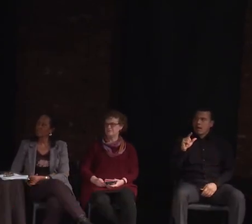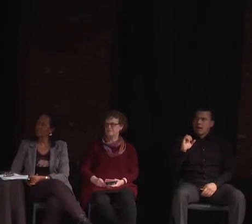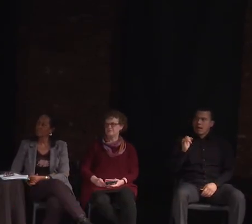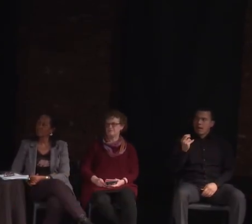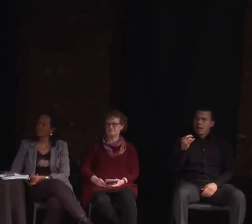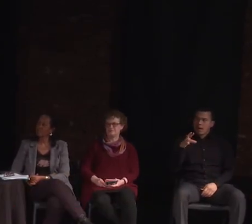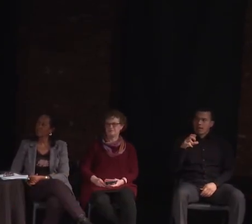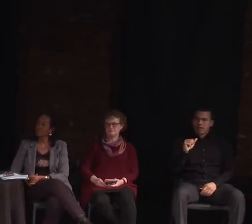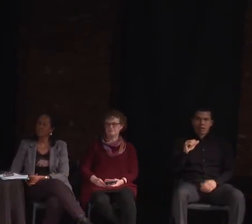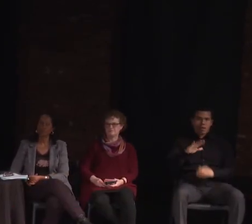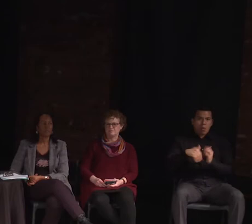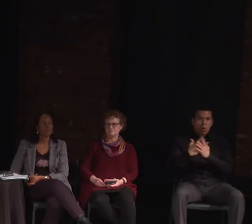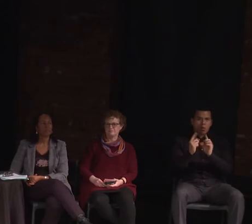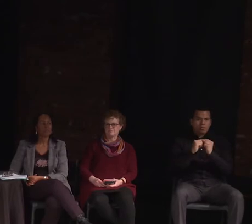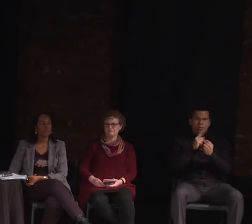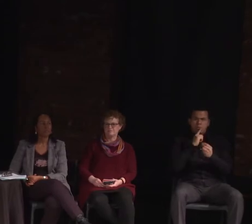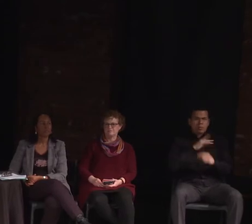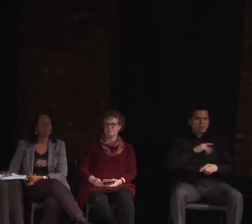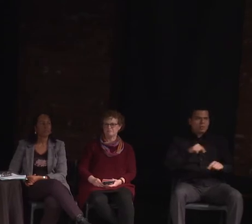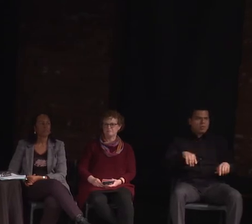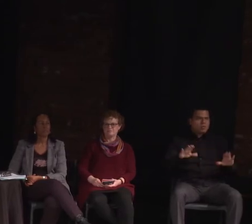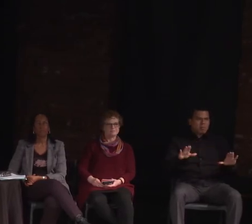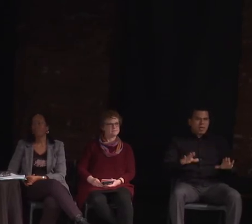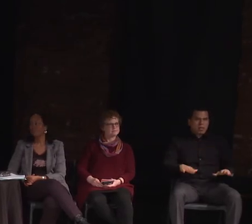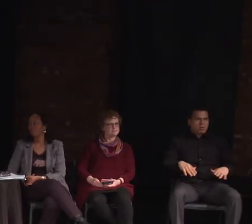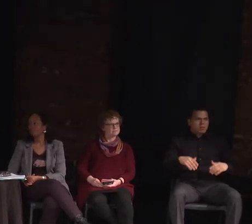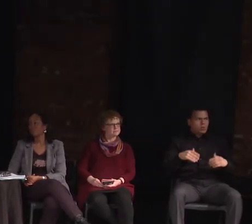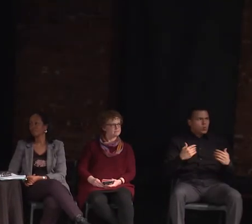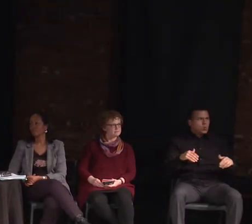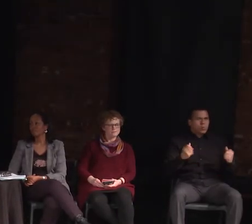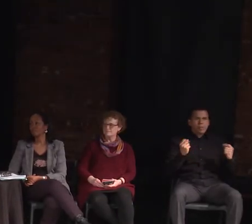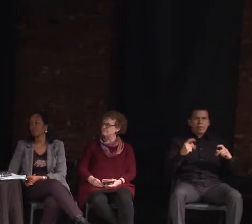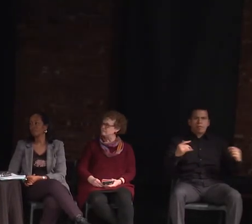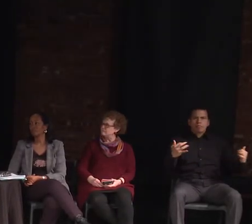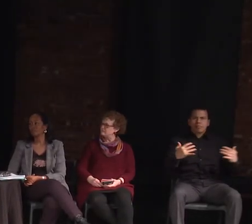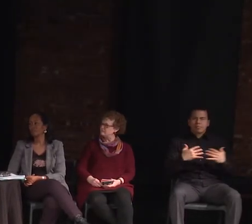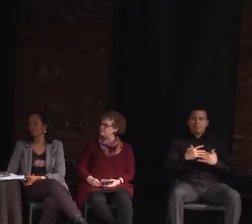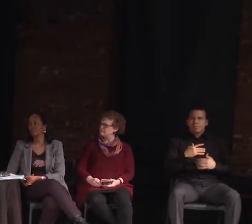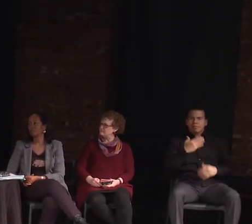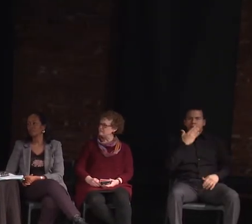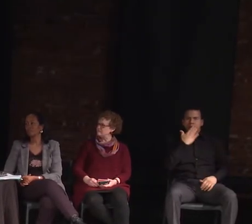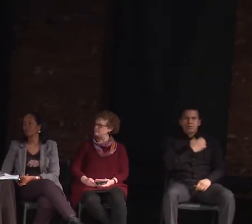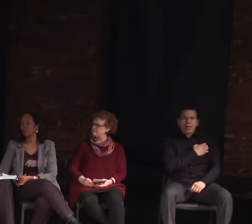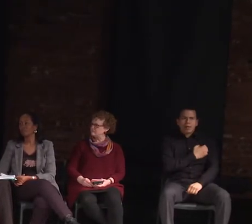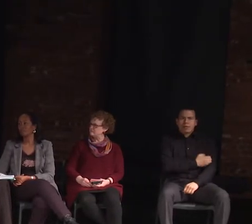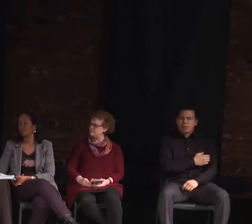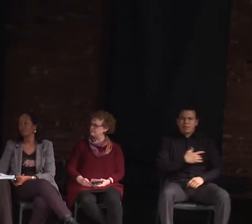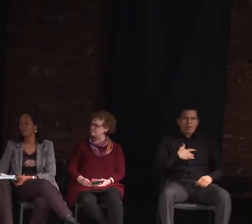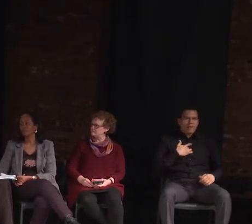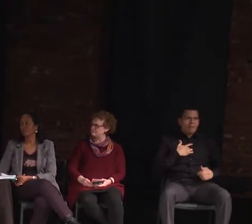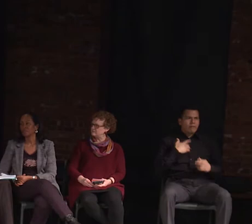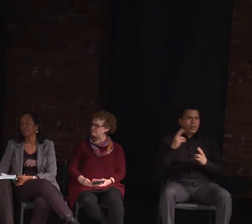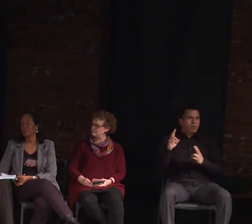This is amazing, this is incredible turnout, an incredible energy and I'm really, really privileged to be a part of it.